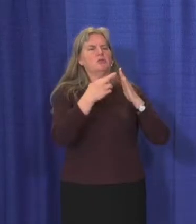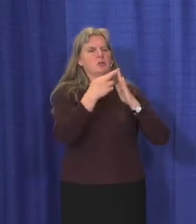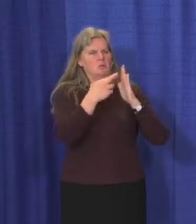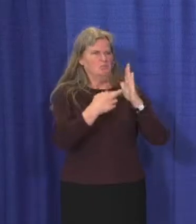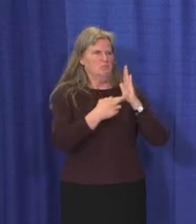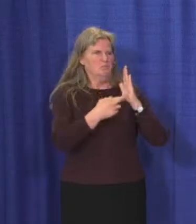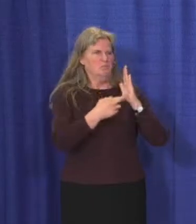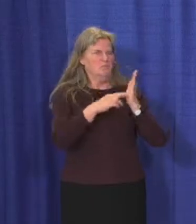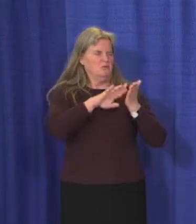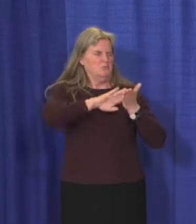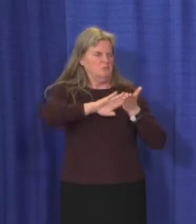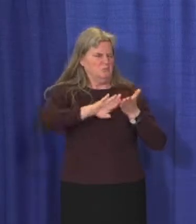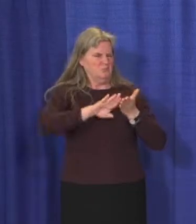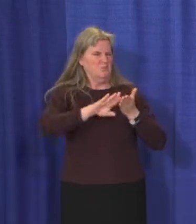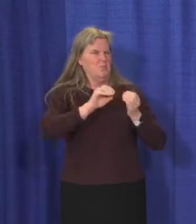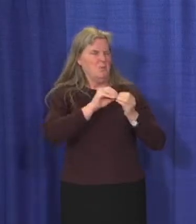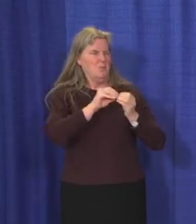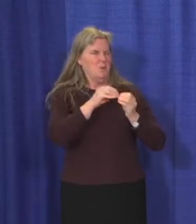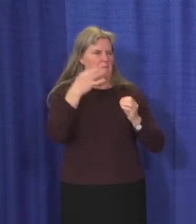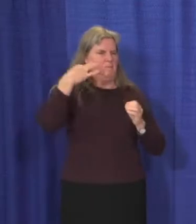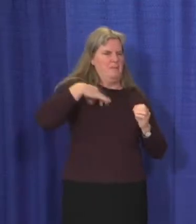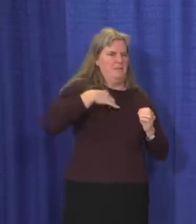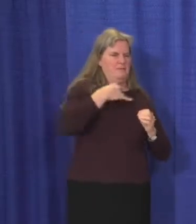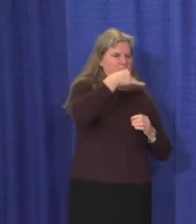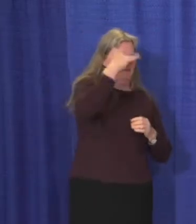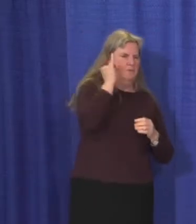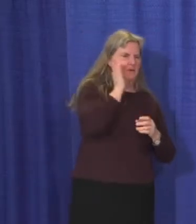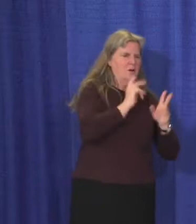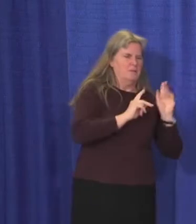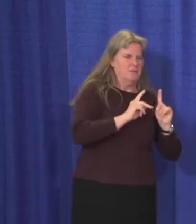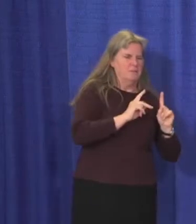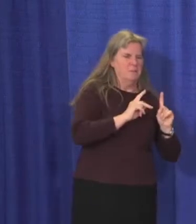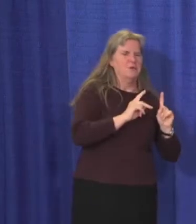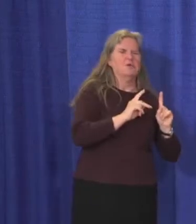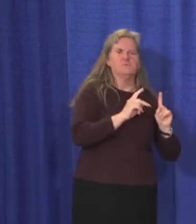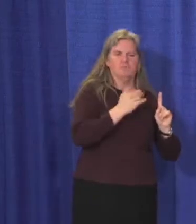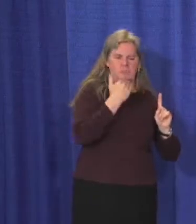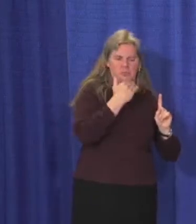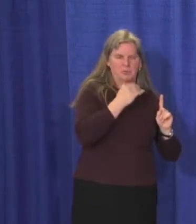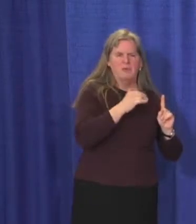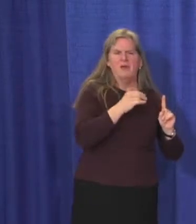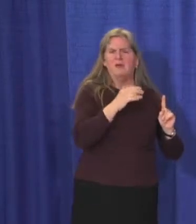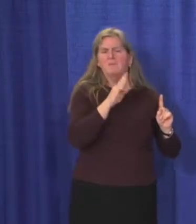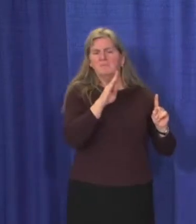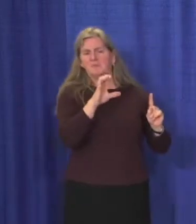British Columbians can have their health information verified. Where do we stand with the other